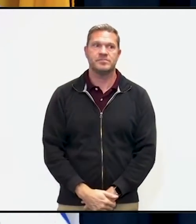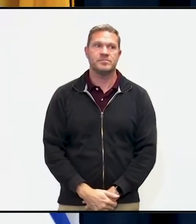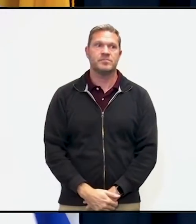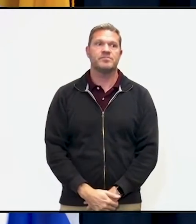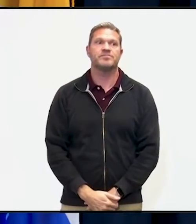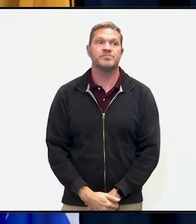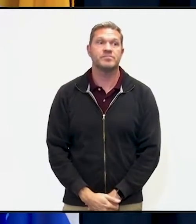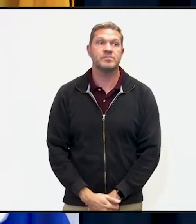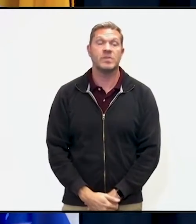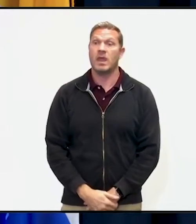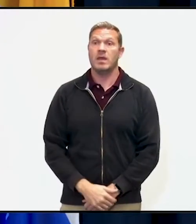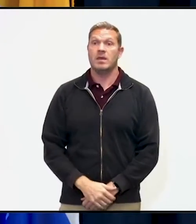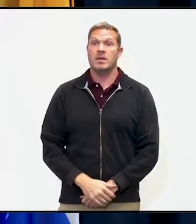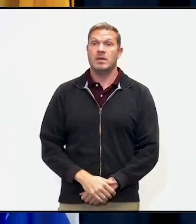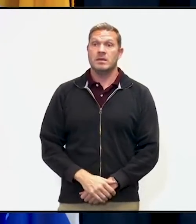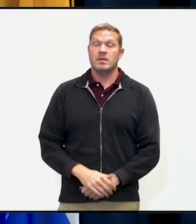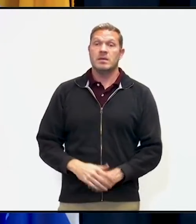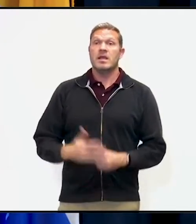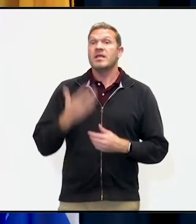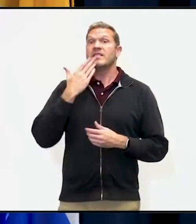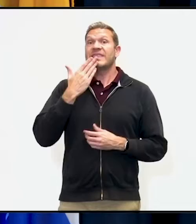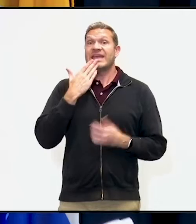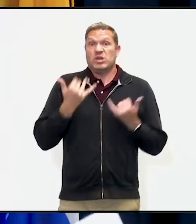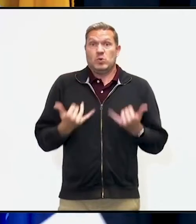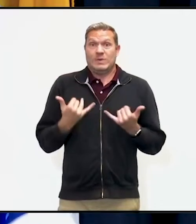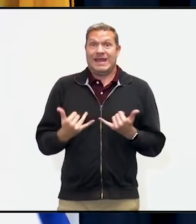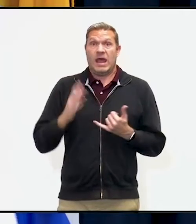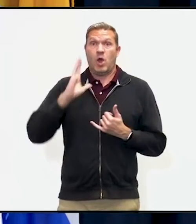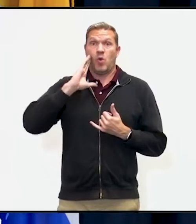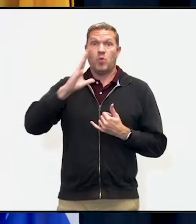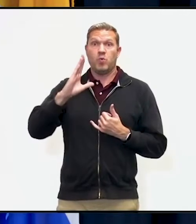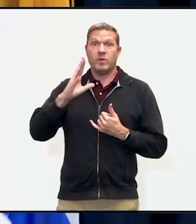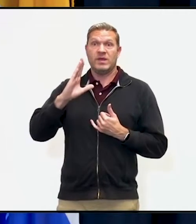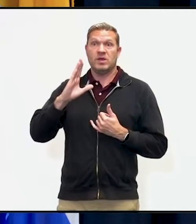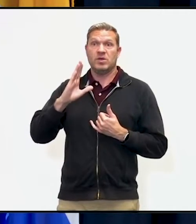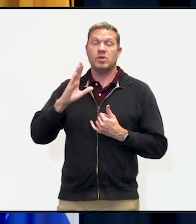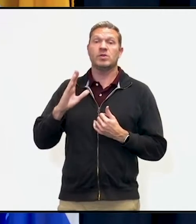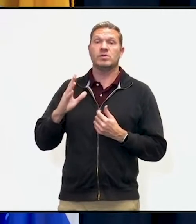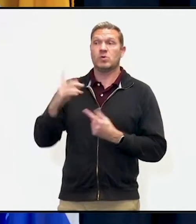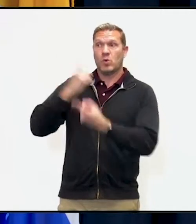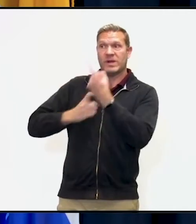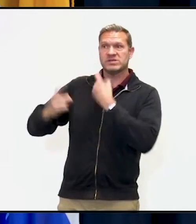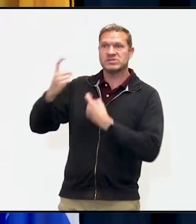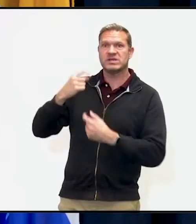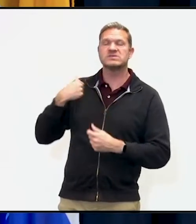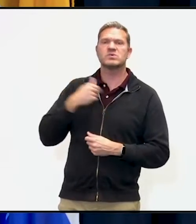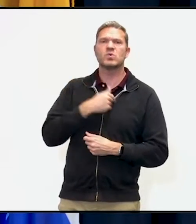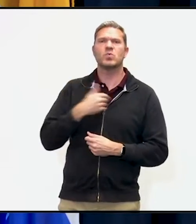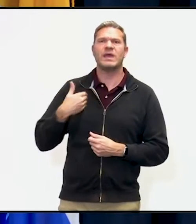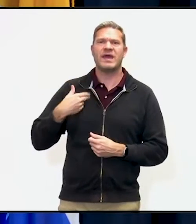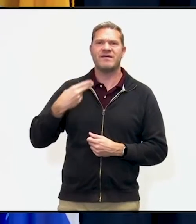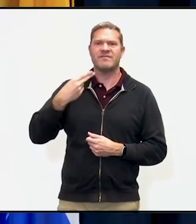Thank you. I think now we can take a question. I believe we have Hayley Mungia on the line from Press Telegram.